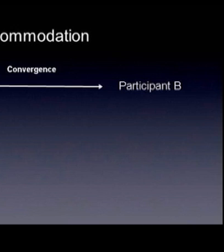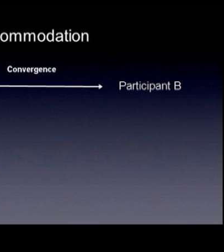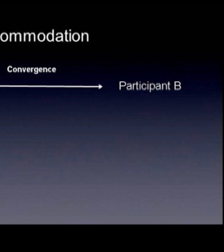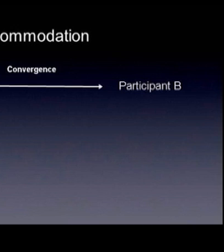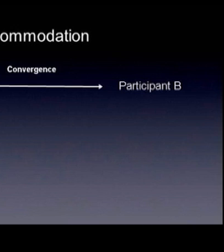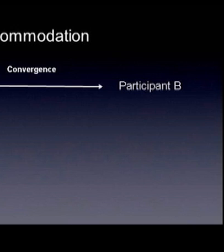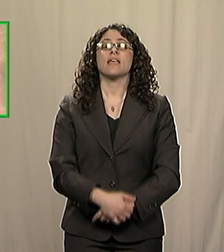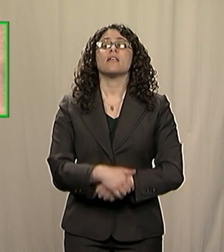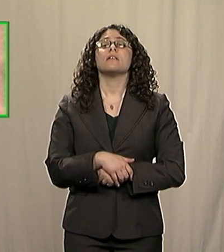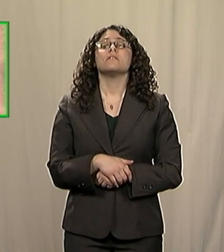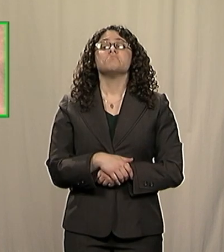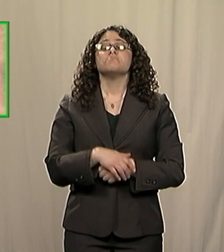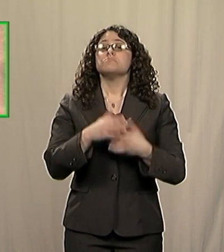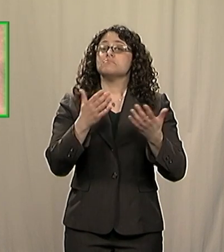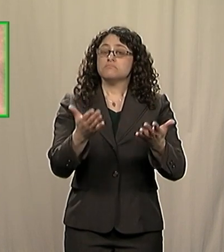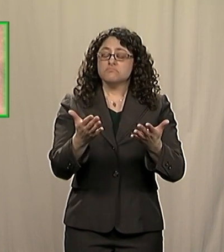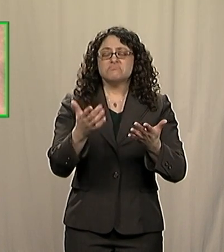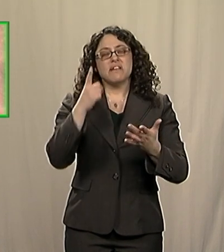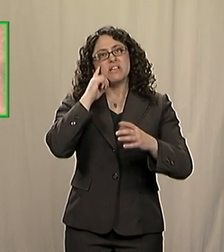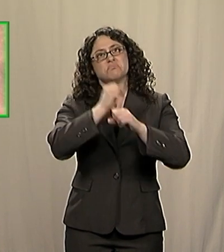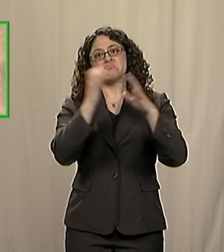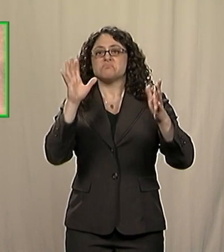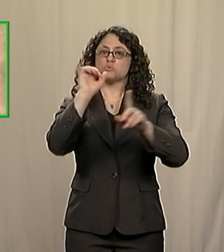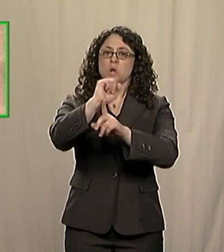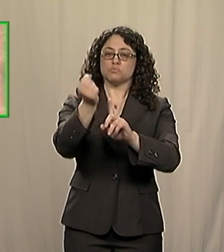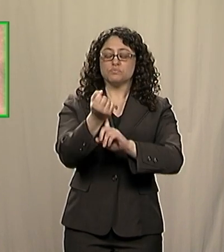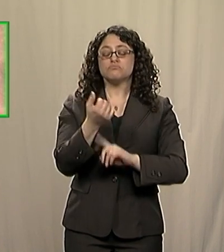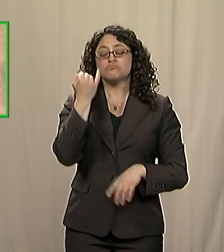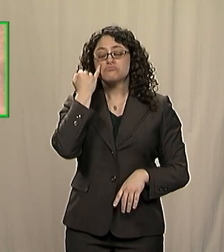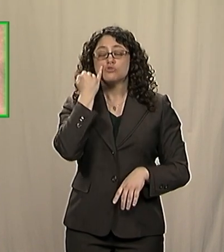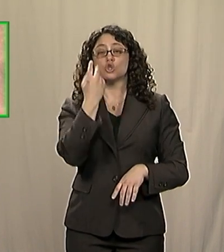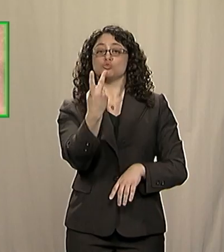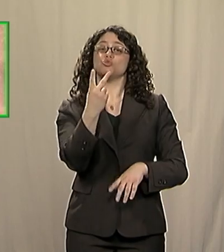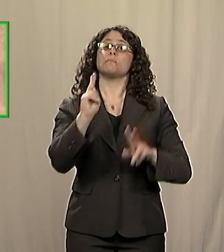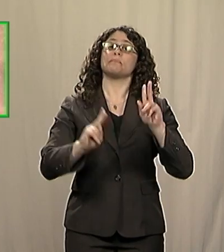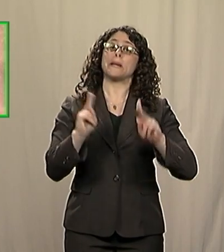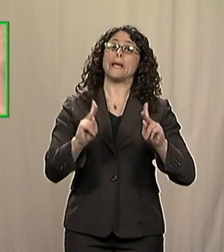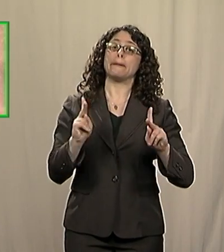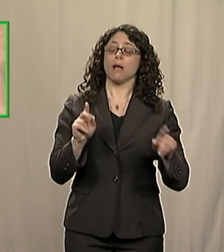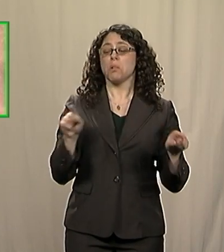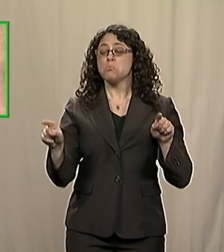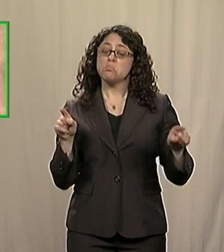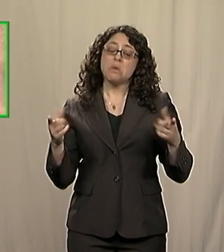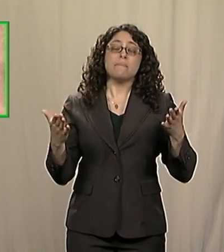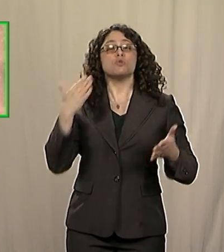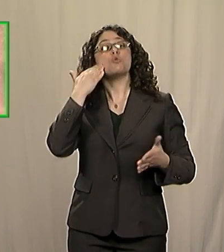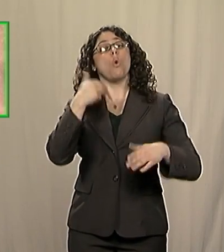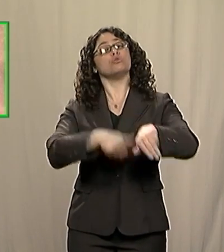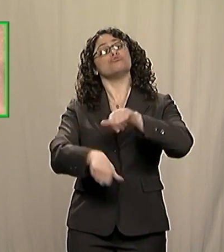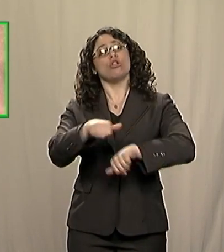So again, a situation, if you imagine two people who are somewhat familiar with each other, perhaps colleagues. Not close friends, but colleagues